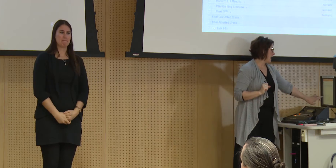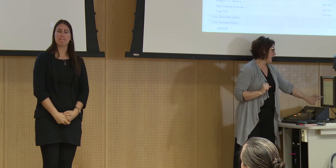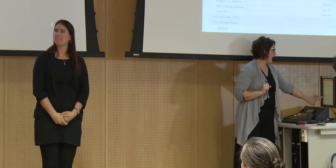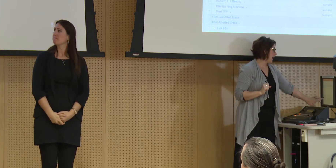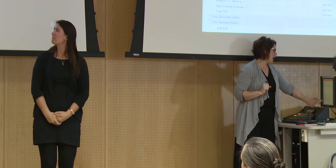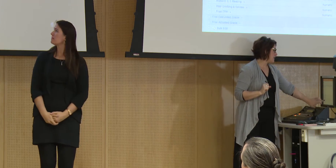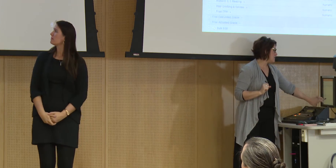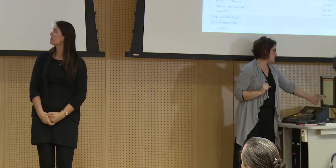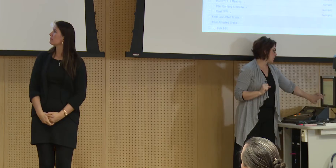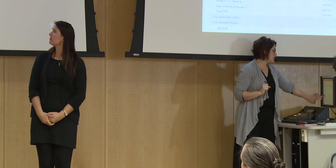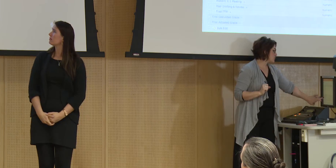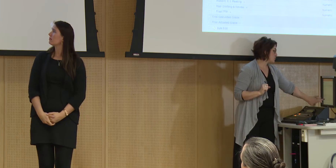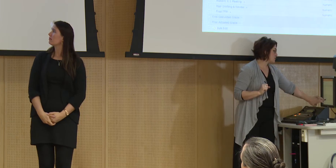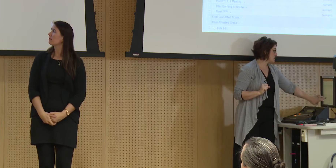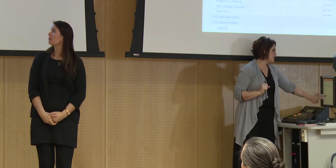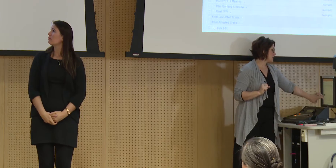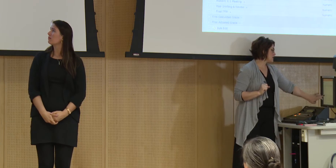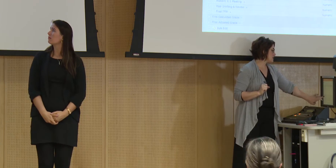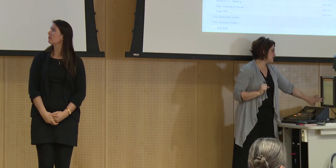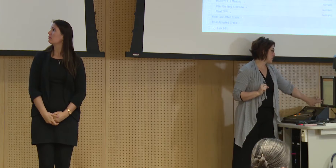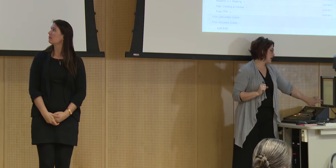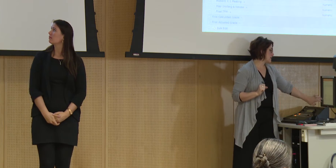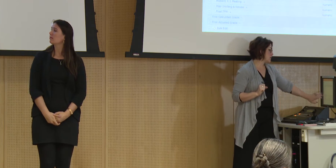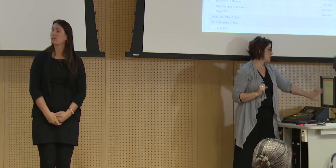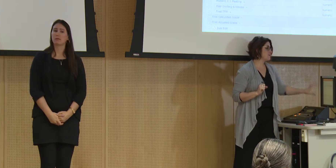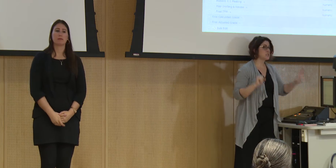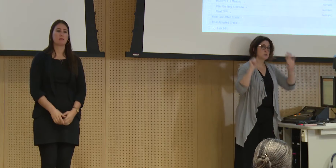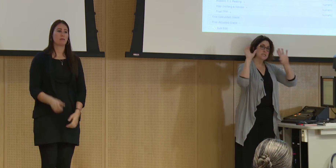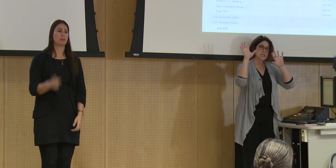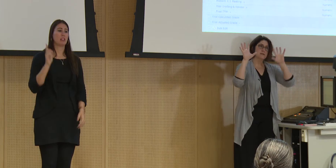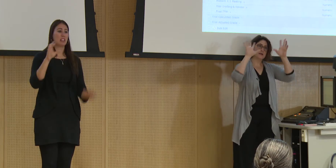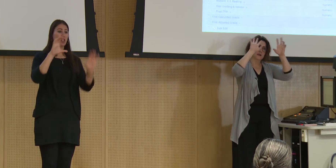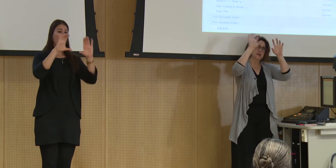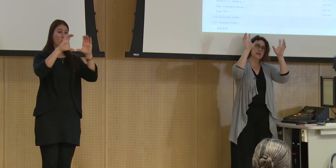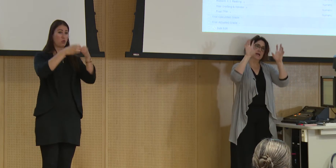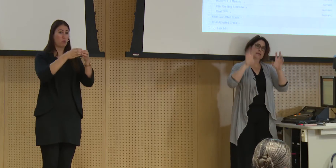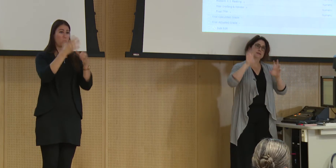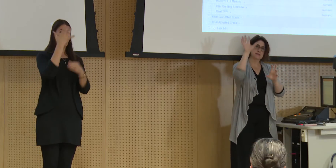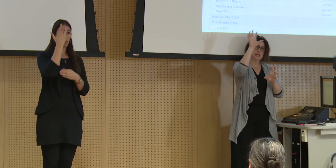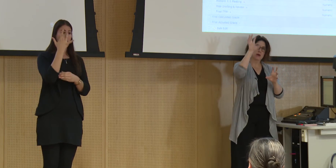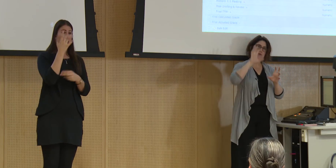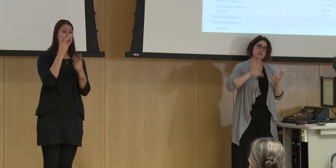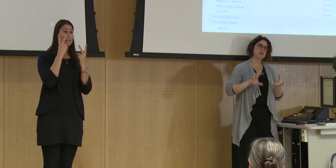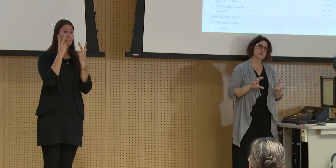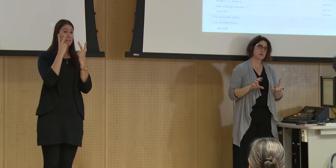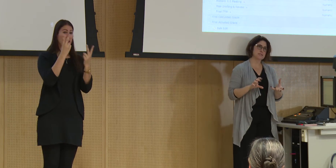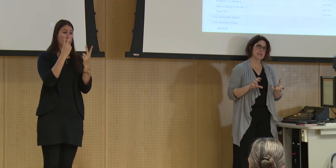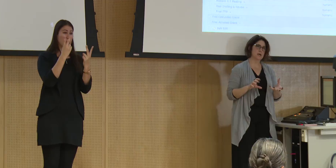And so he's grouped--this so that not only visually he can kind of see how things are broken down